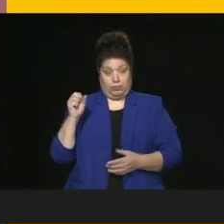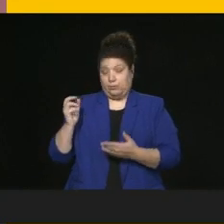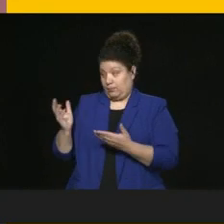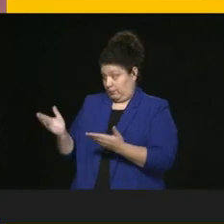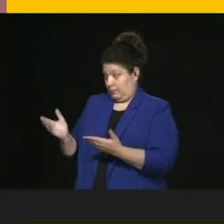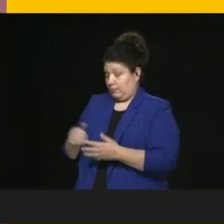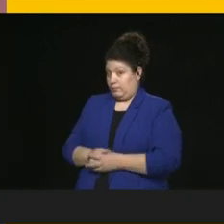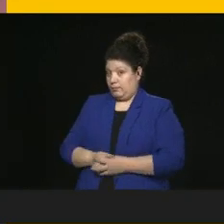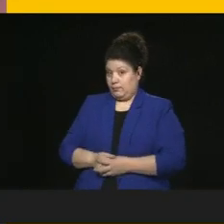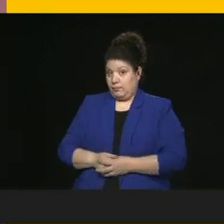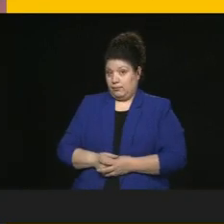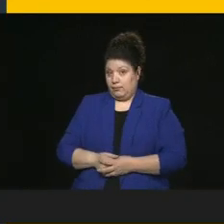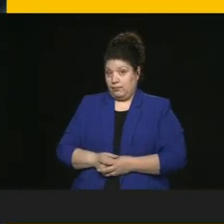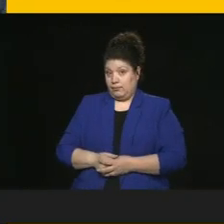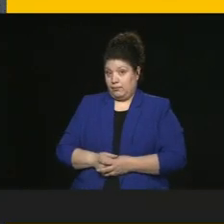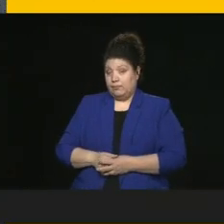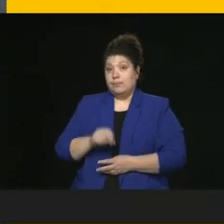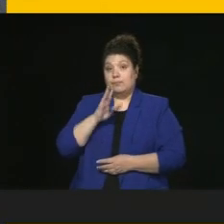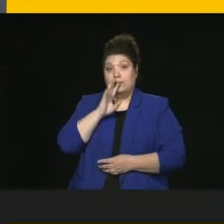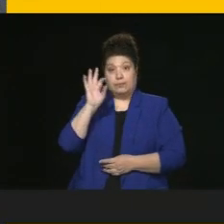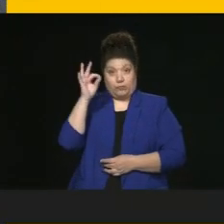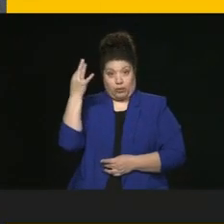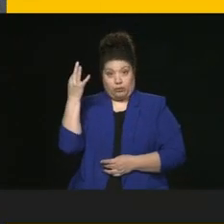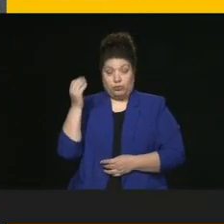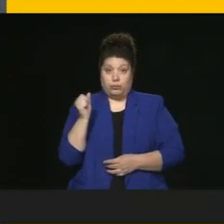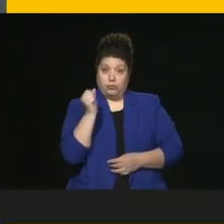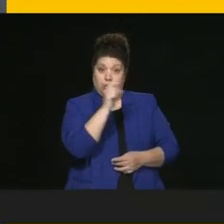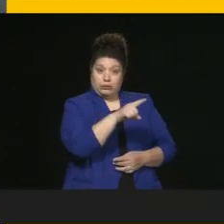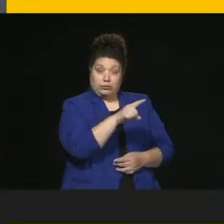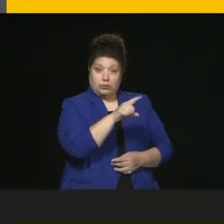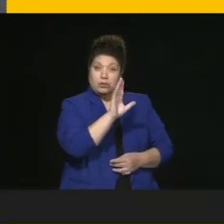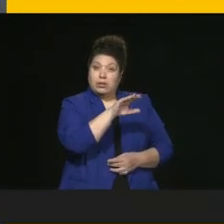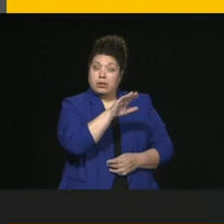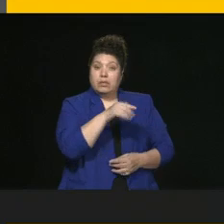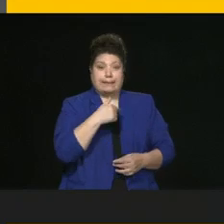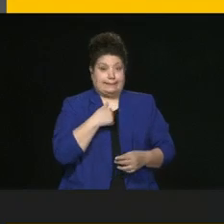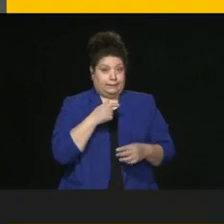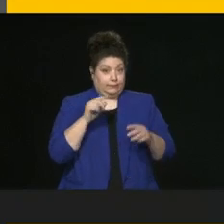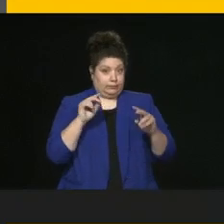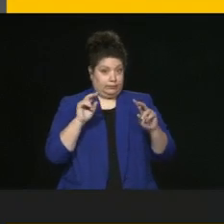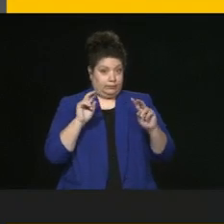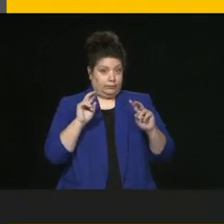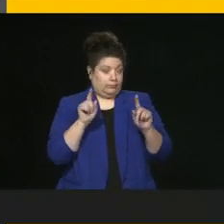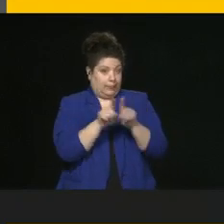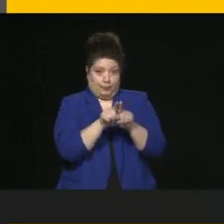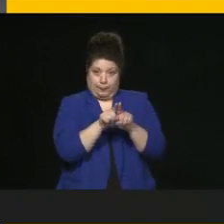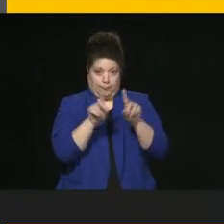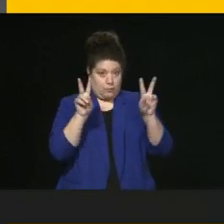IS FROM TVA NEWS. QUESTION.